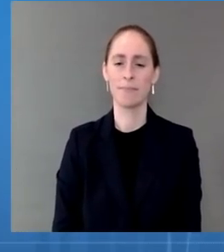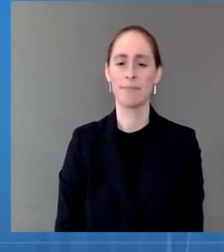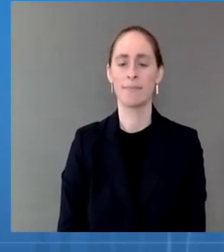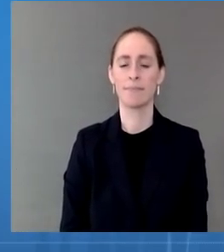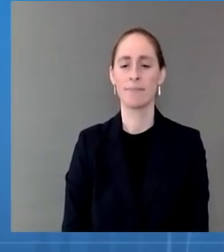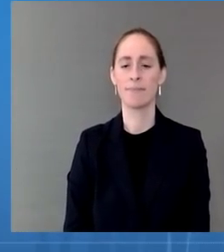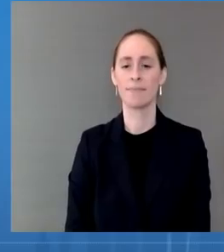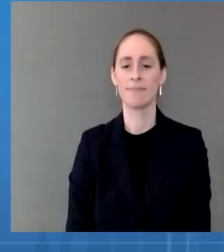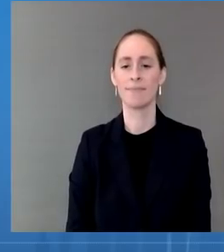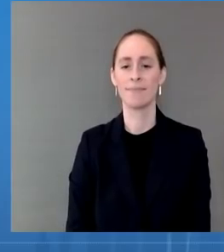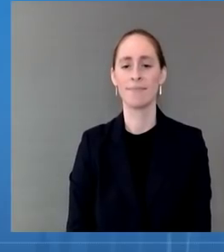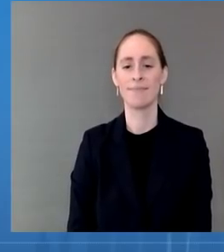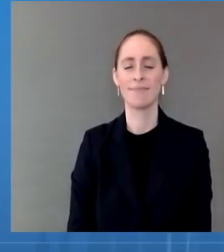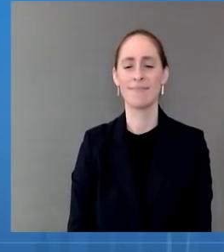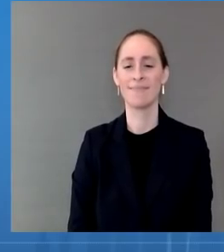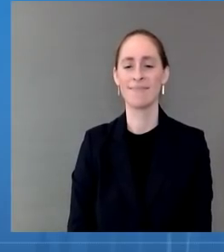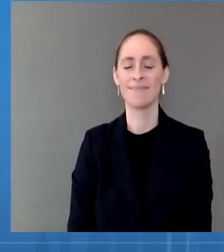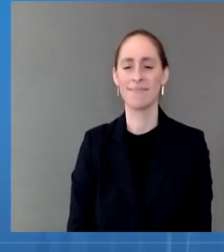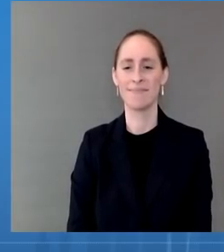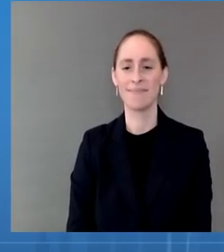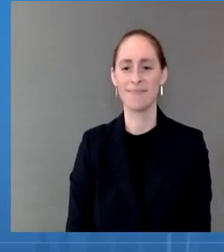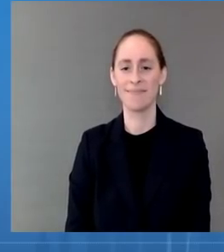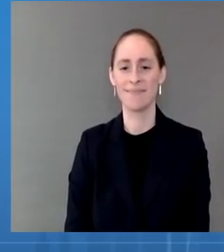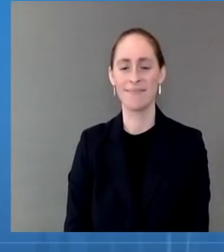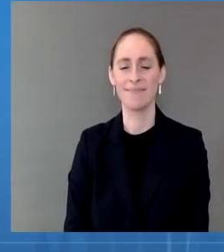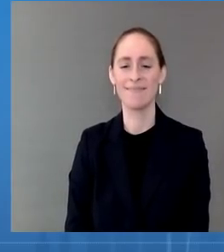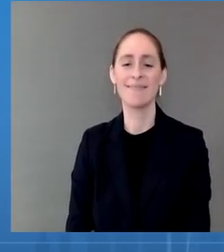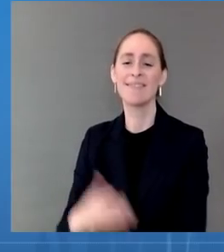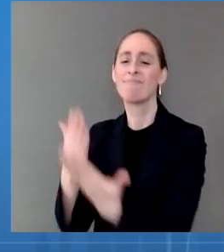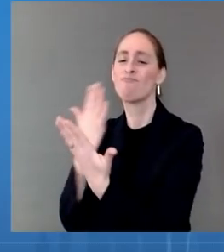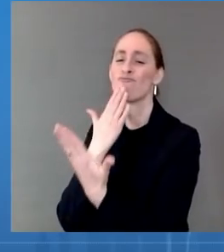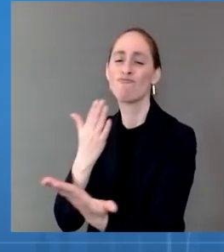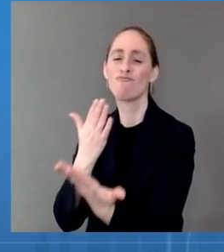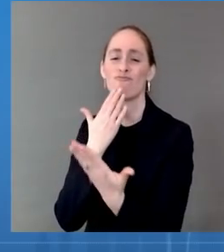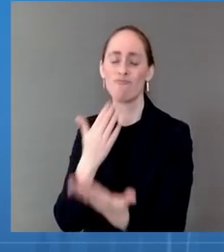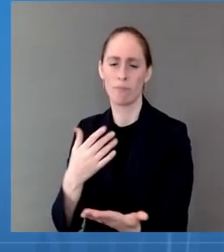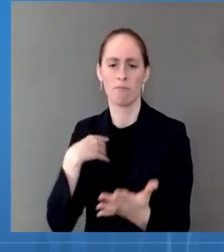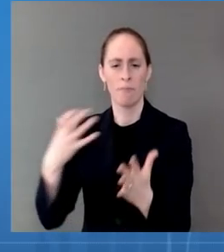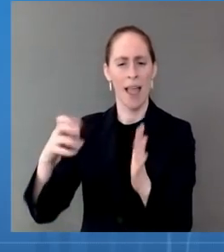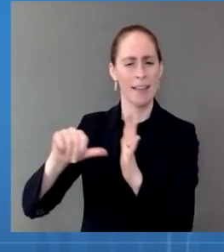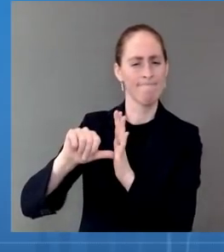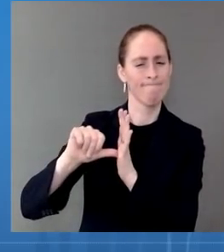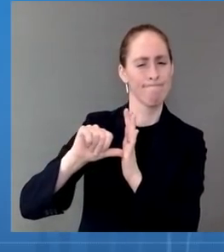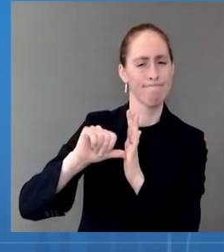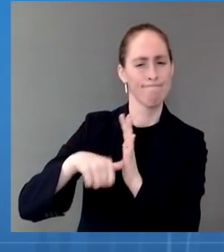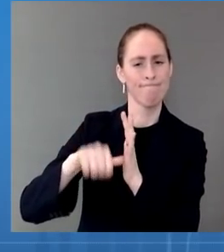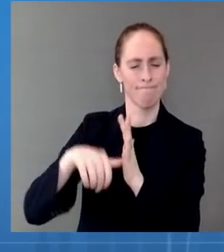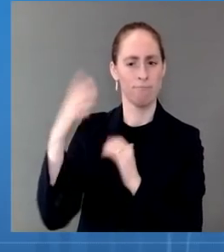underscoring some of the things that were said, both by Dr Walensky and by Jeff out of the first slide.